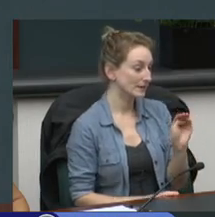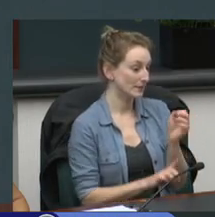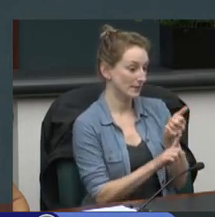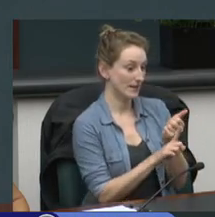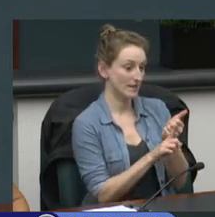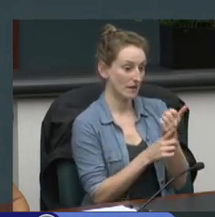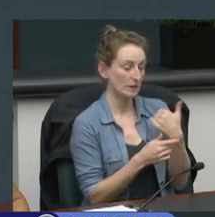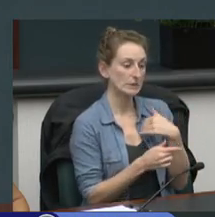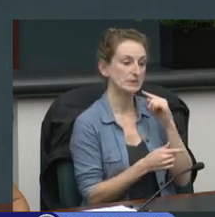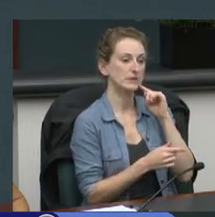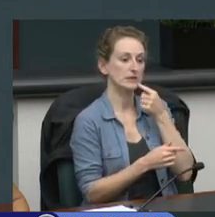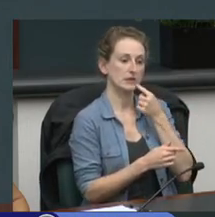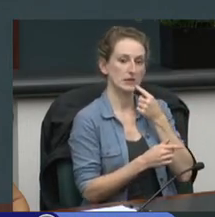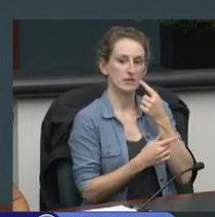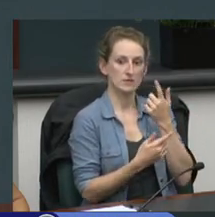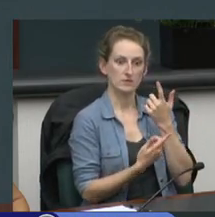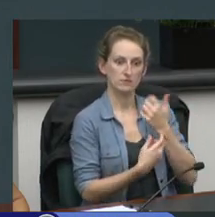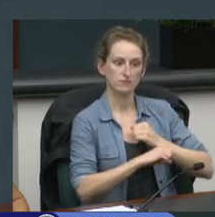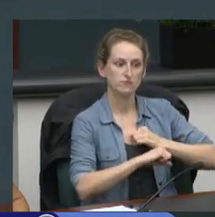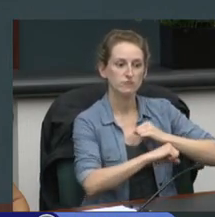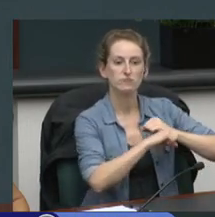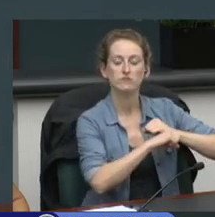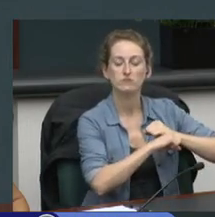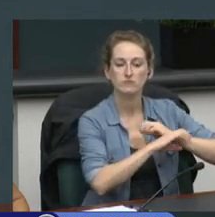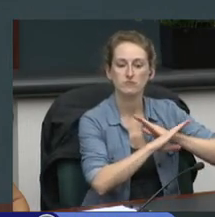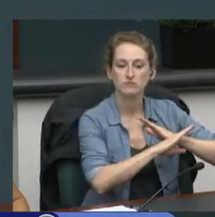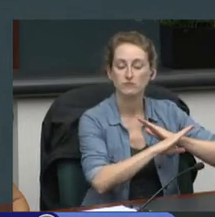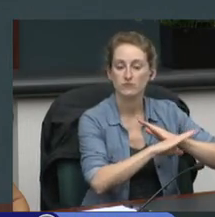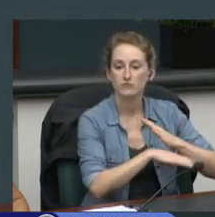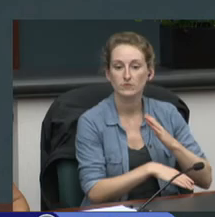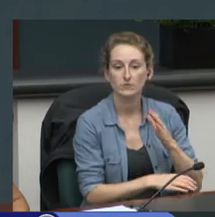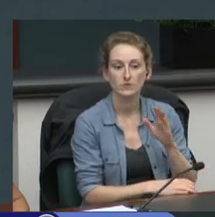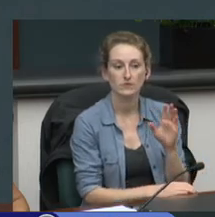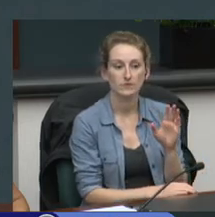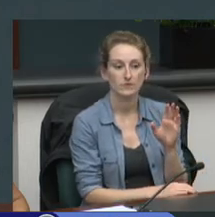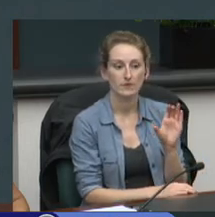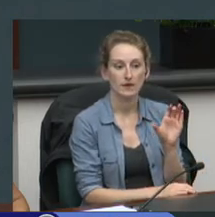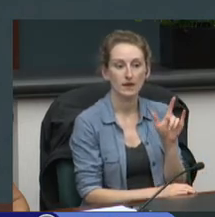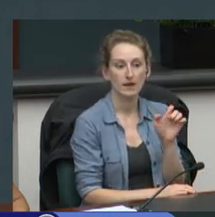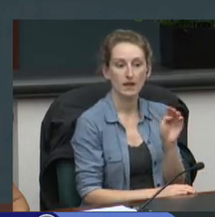climate change rising energy costs and environmental degradation yet our towns